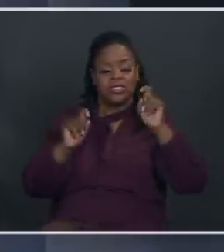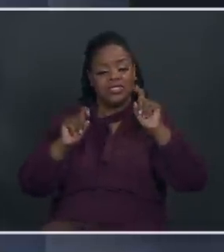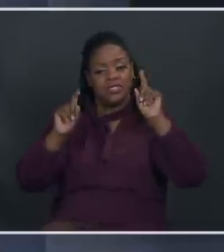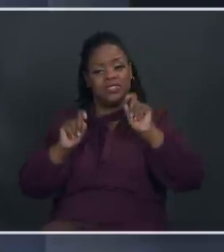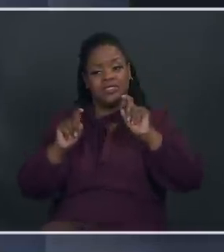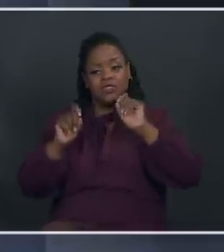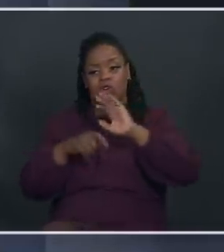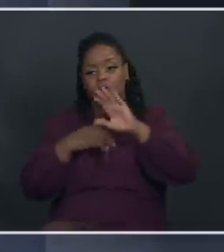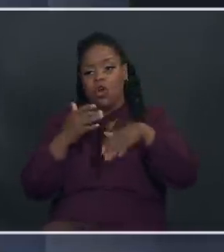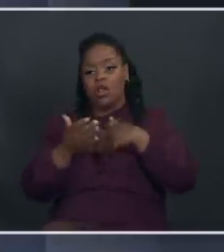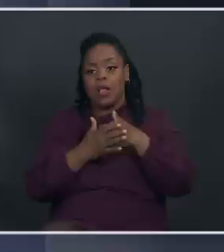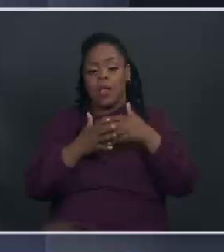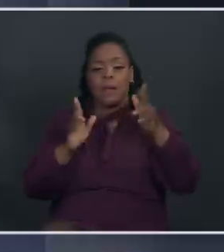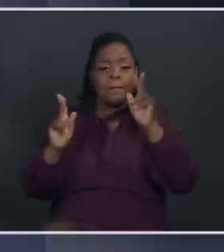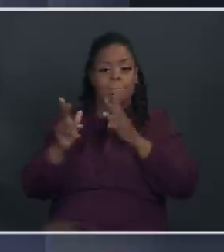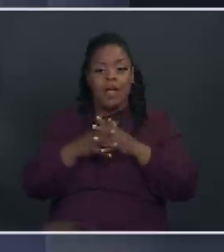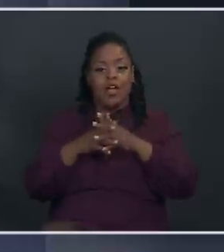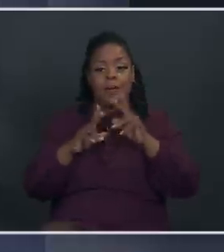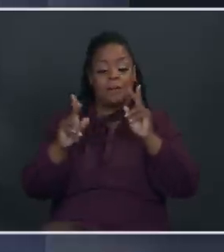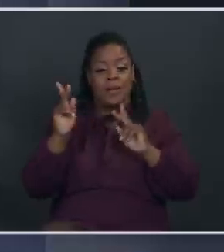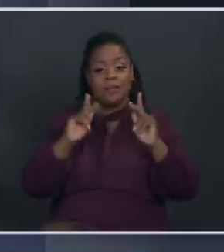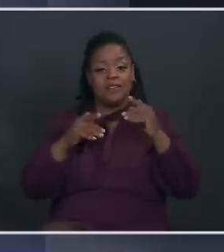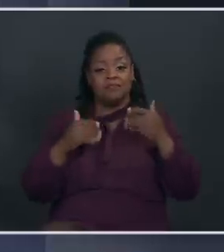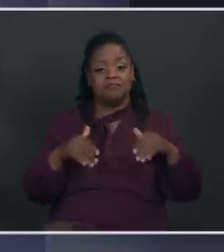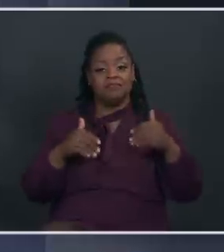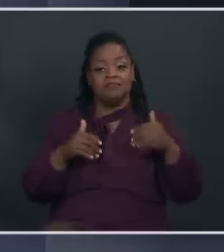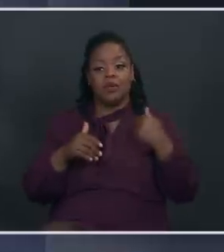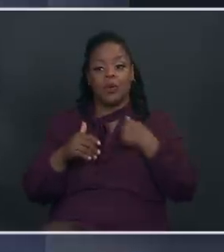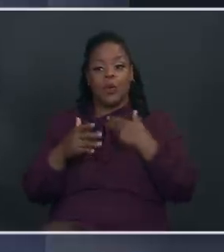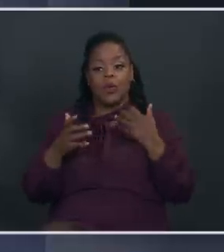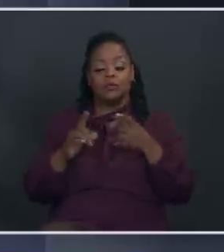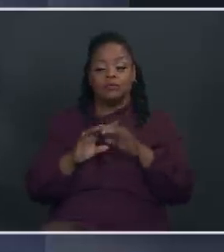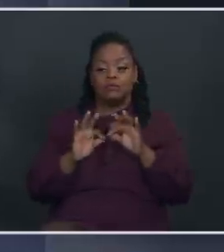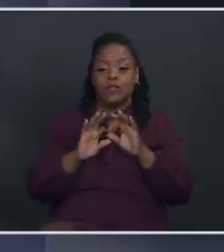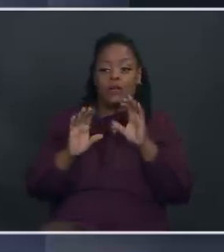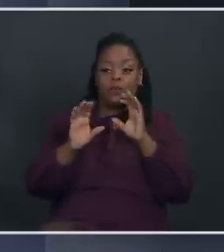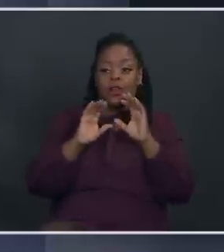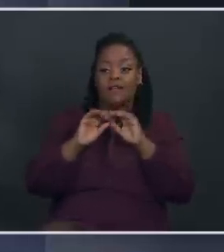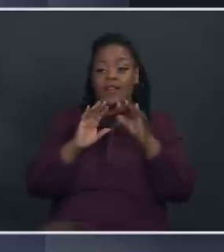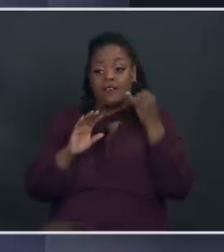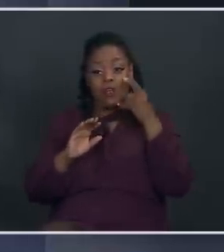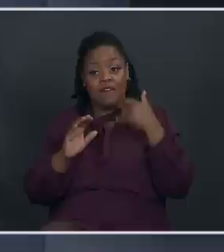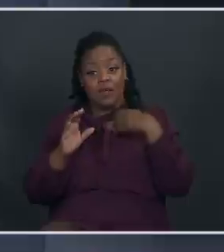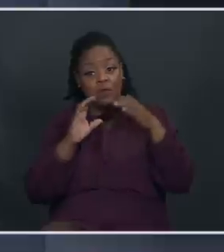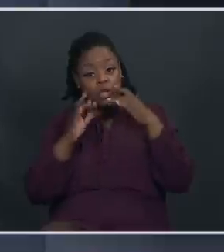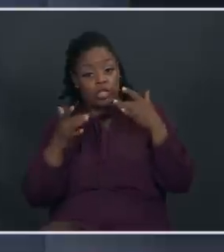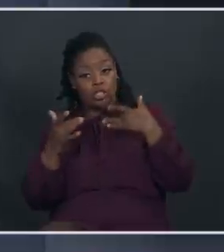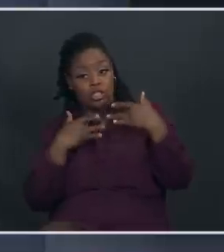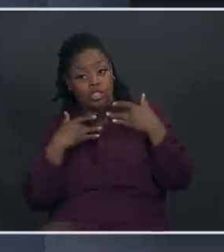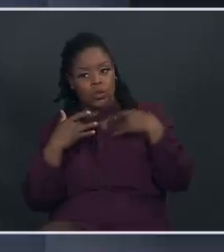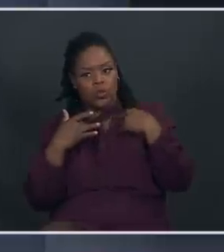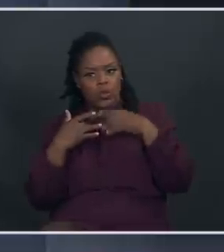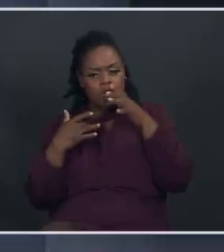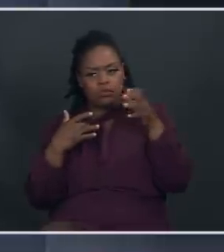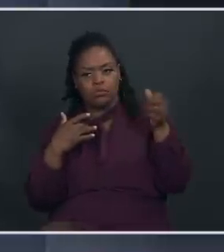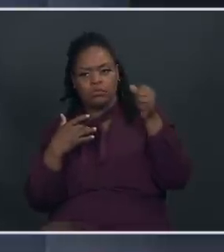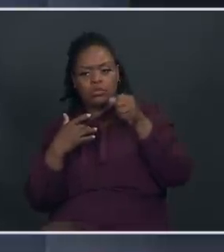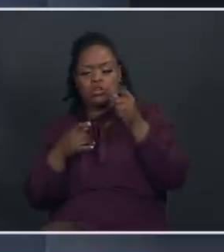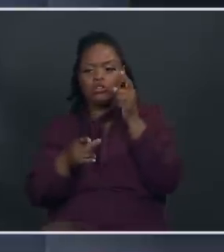communicate directly with communities of color, people who have concerns, and use medical and health professionals to do exactly that. Okay, you had a China question,